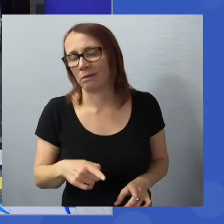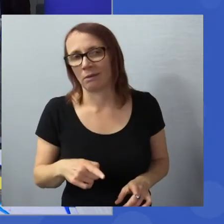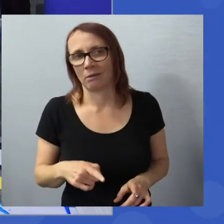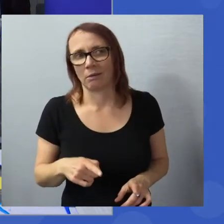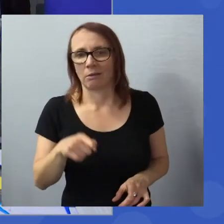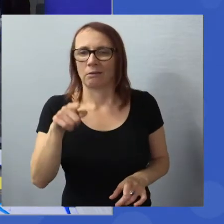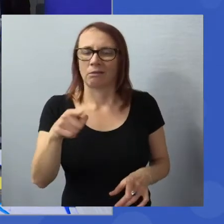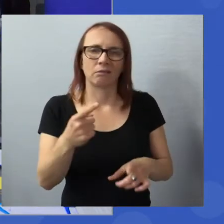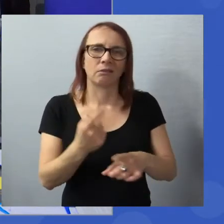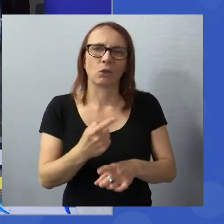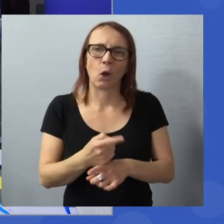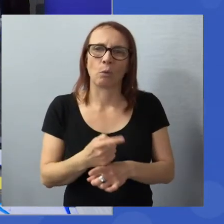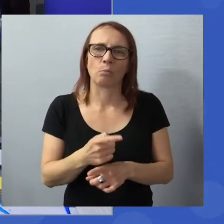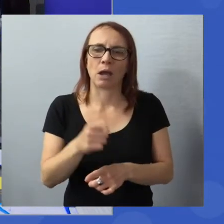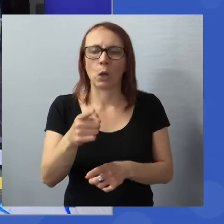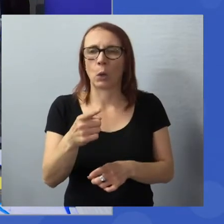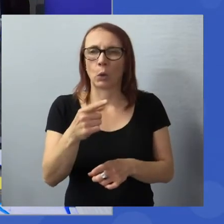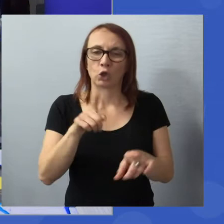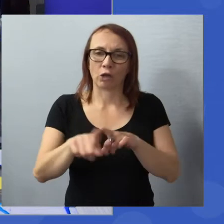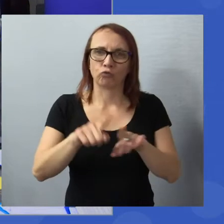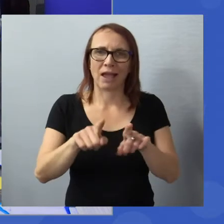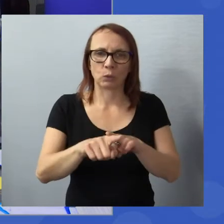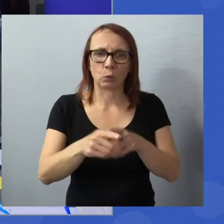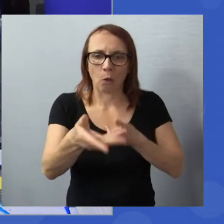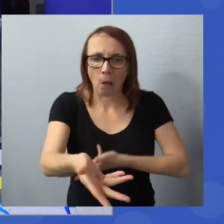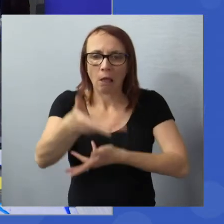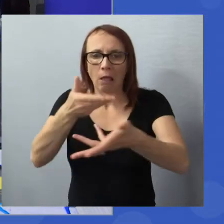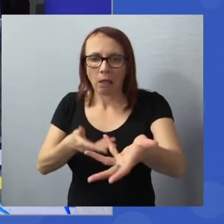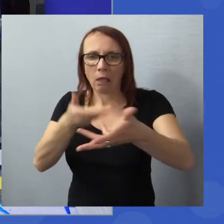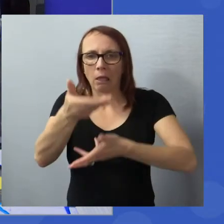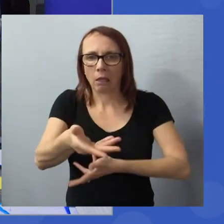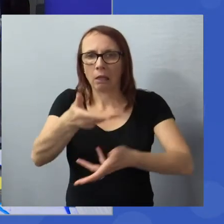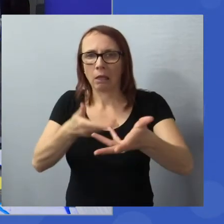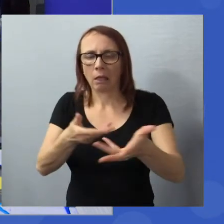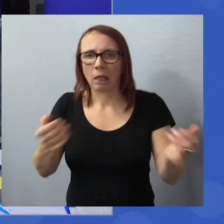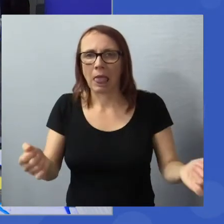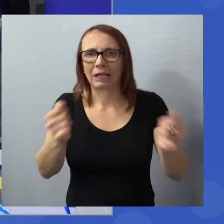about you know that you can do about horse trading here near and breaks it so